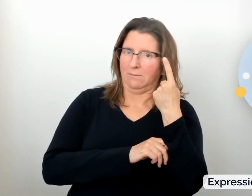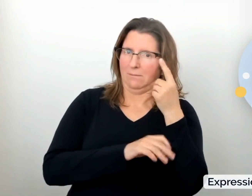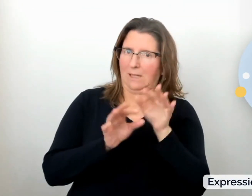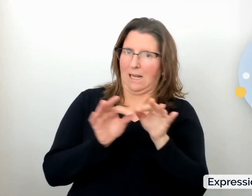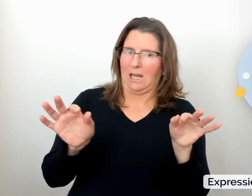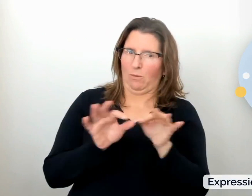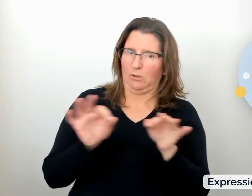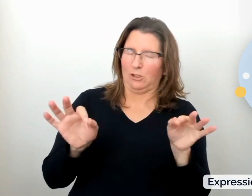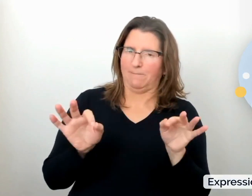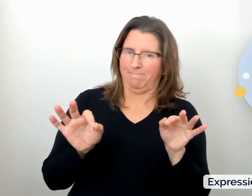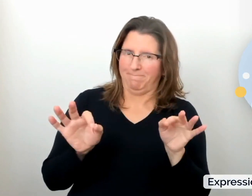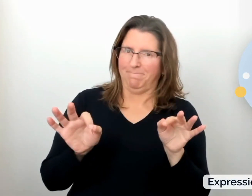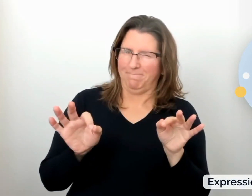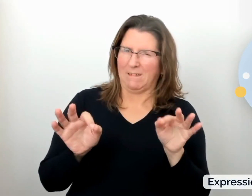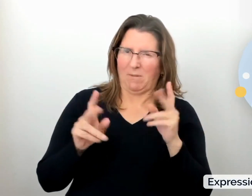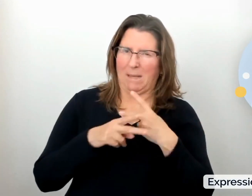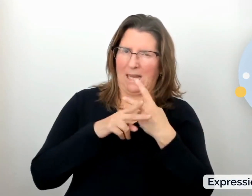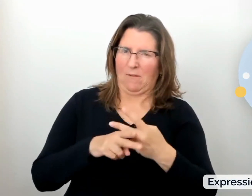We need to be cautious here.